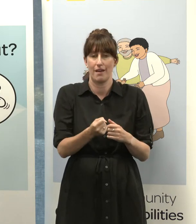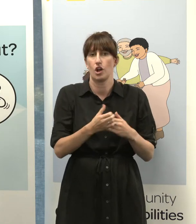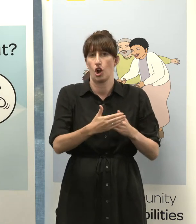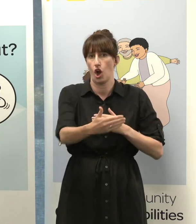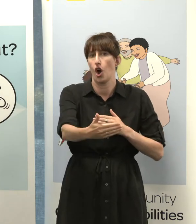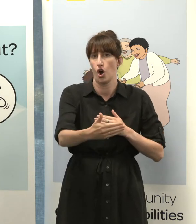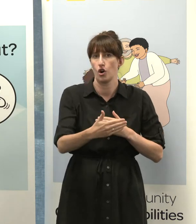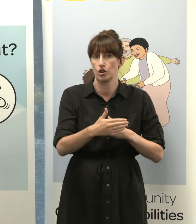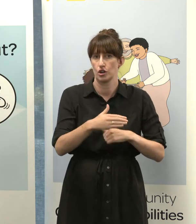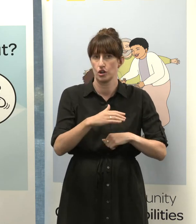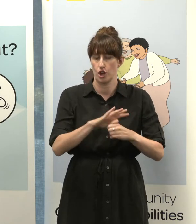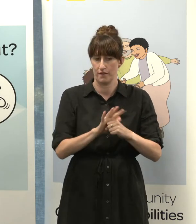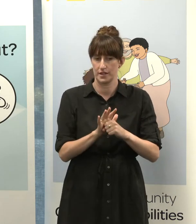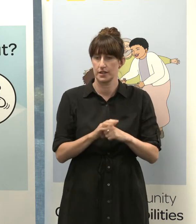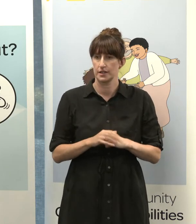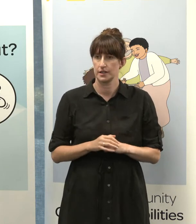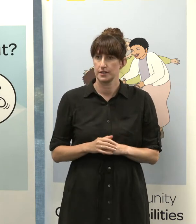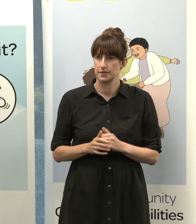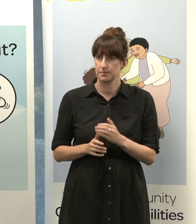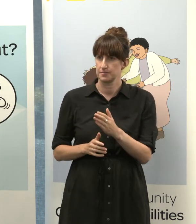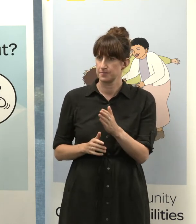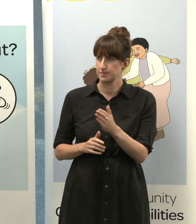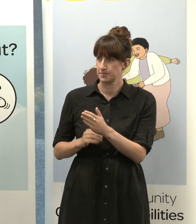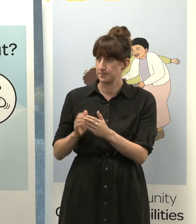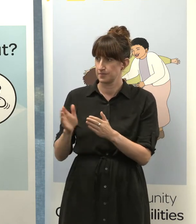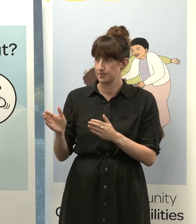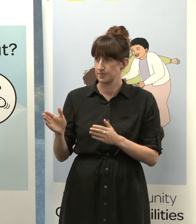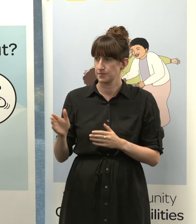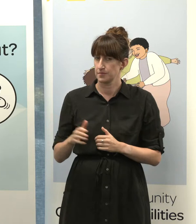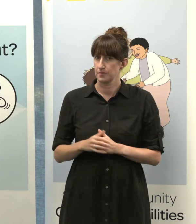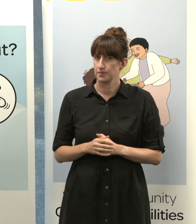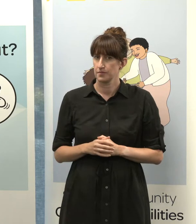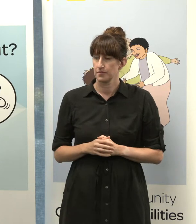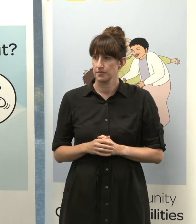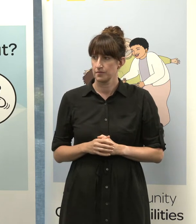with long-COVID symptoms and also an update on the work we're doing around clinical guidance and service provision for people with long-COVID